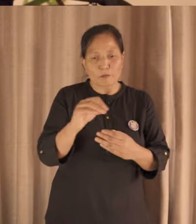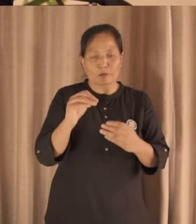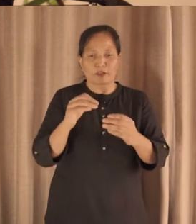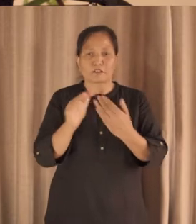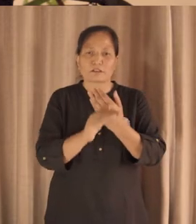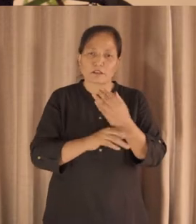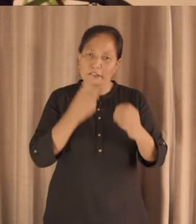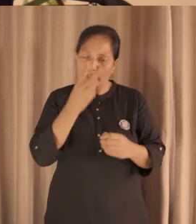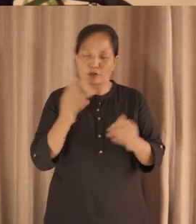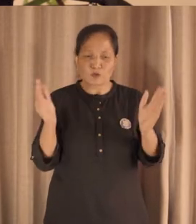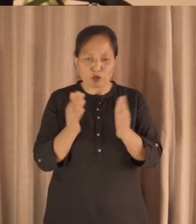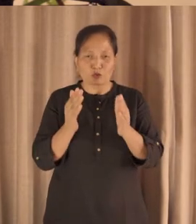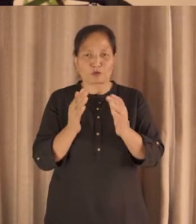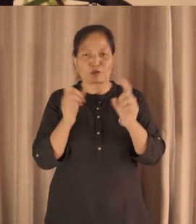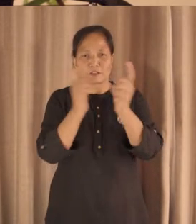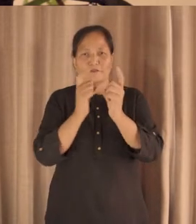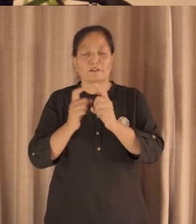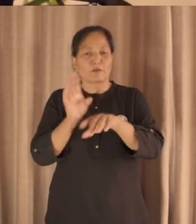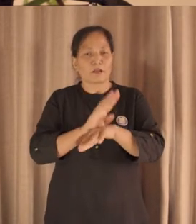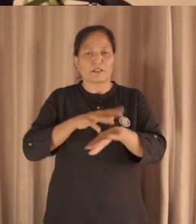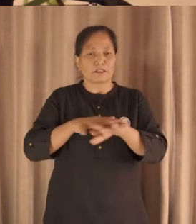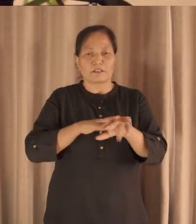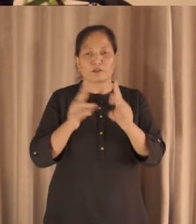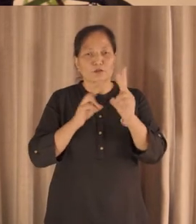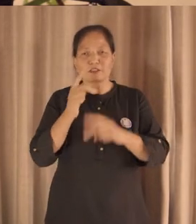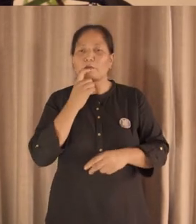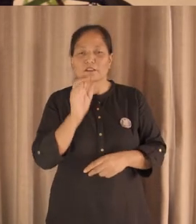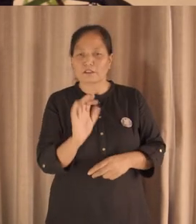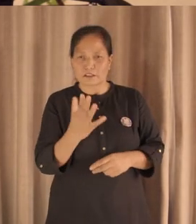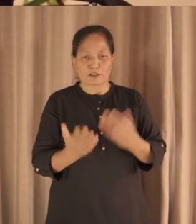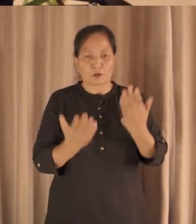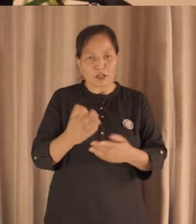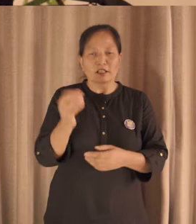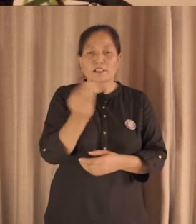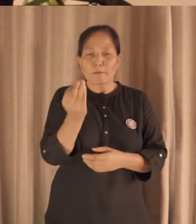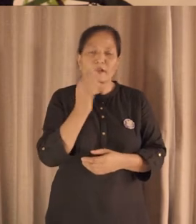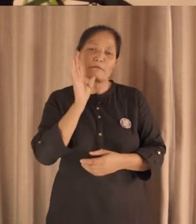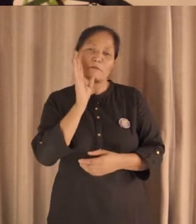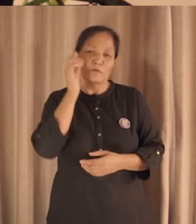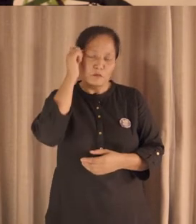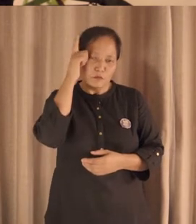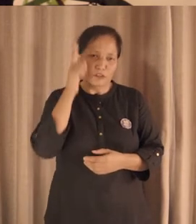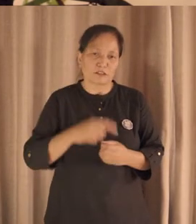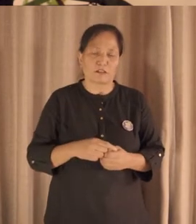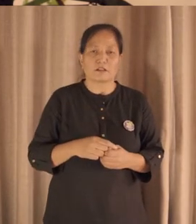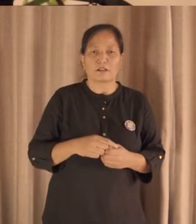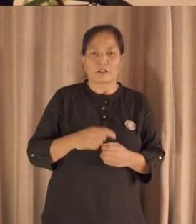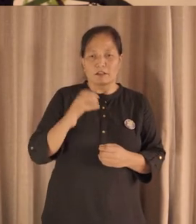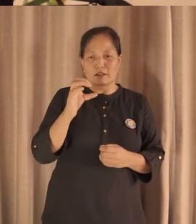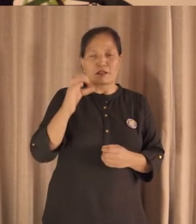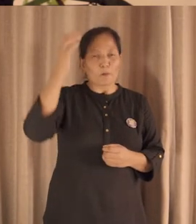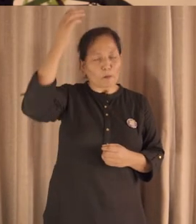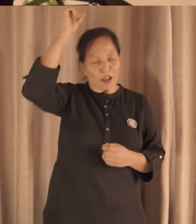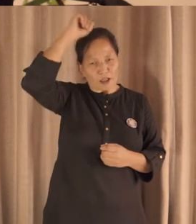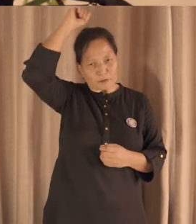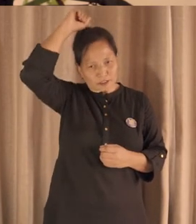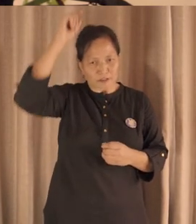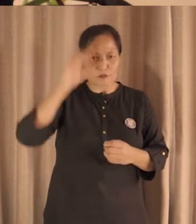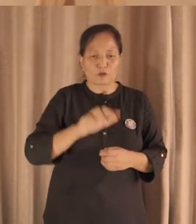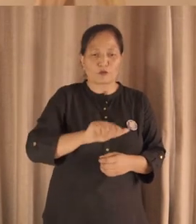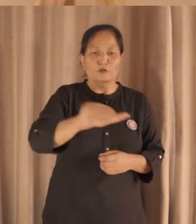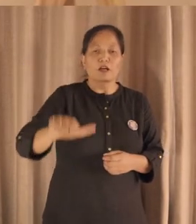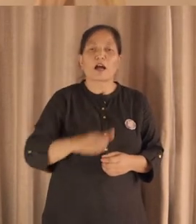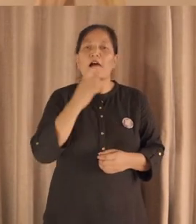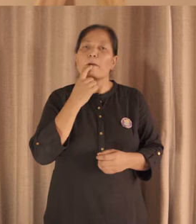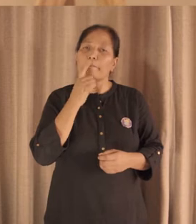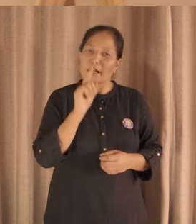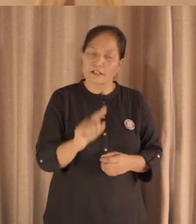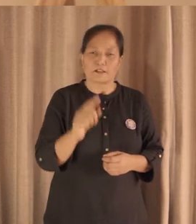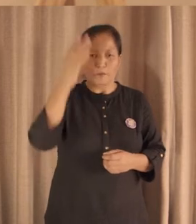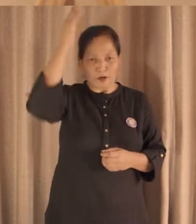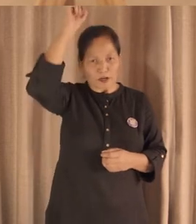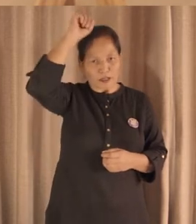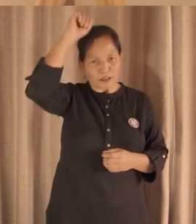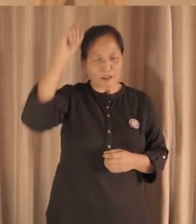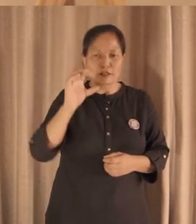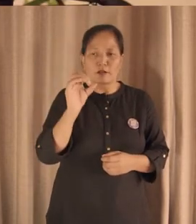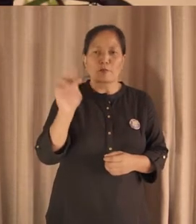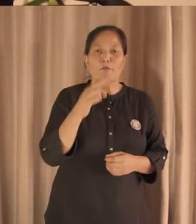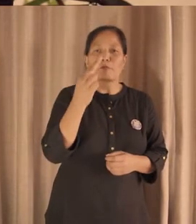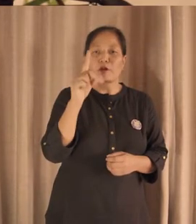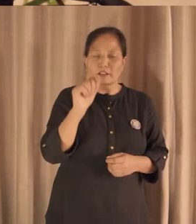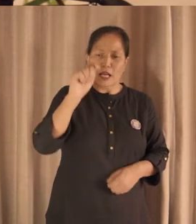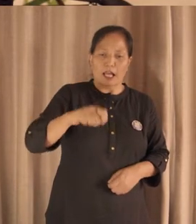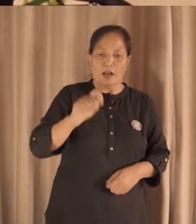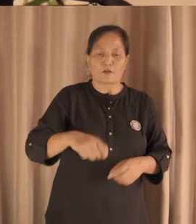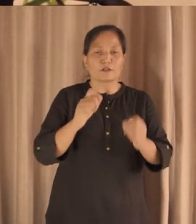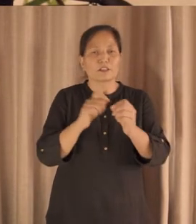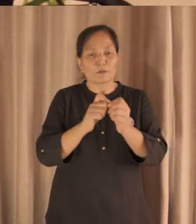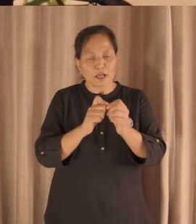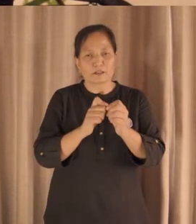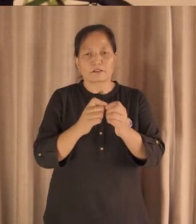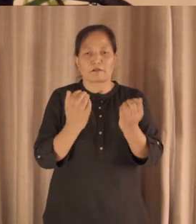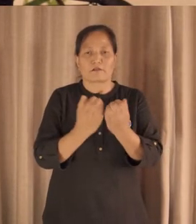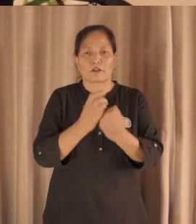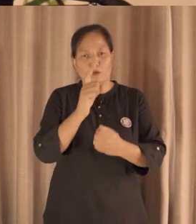country run by the capable ones for the last 250 years so poor? Are the Tharus or the Madhesis